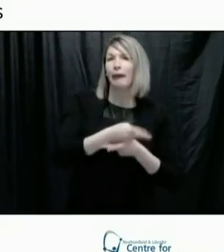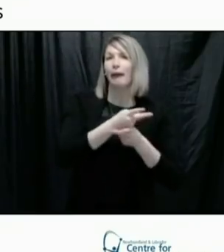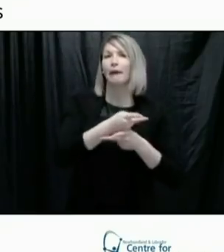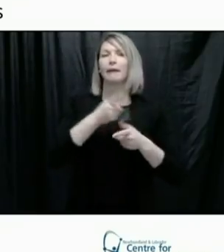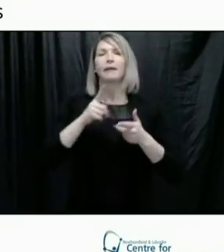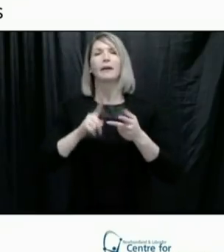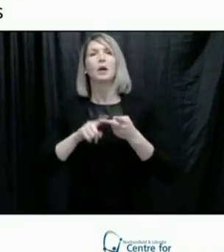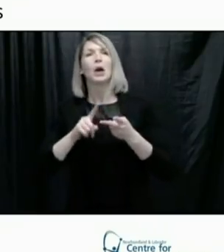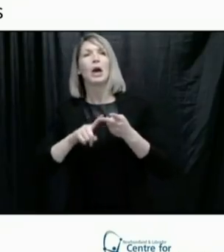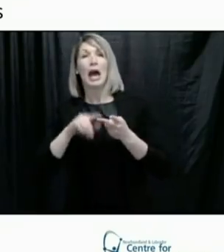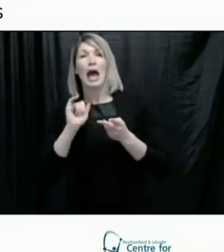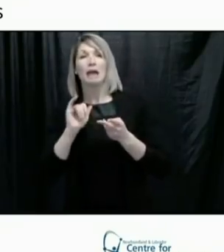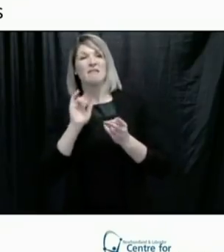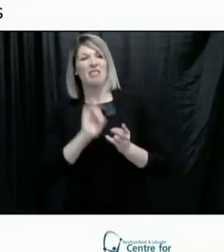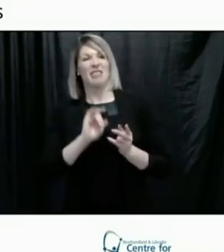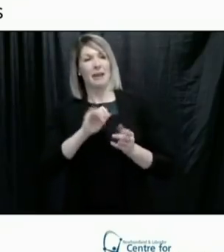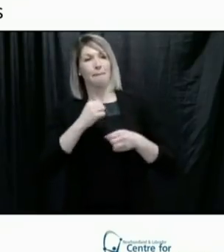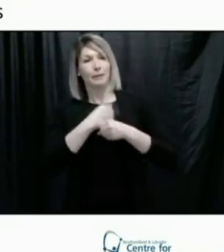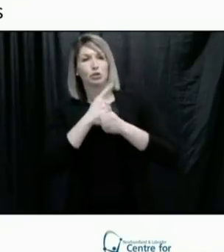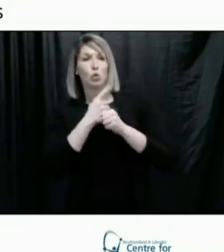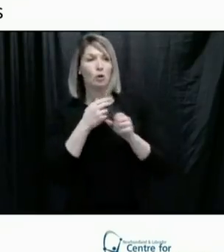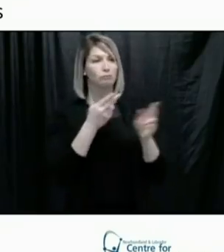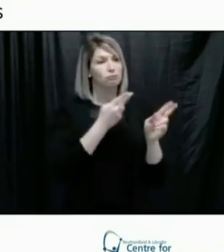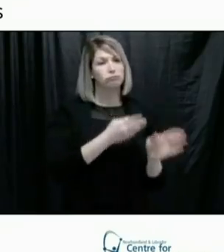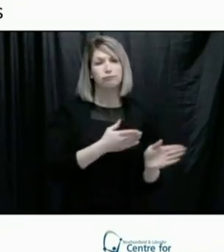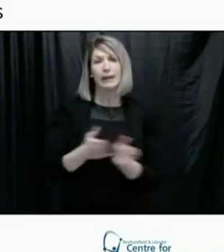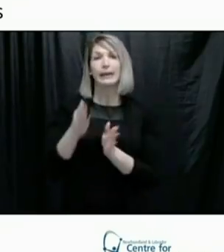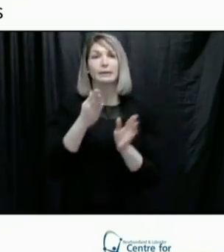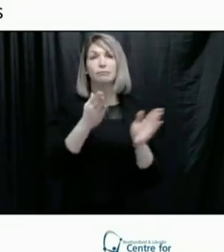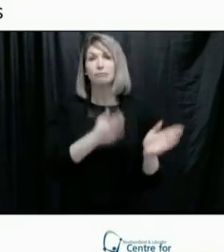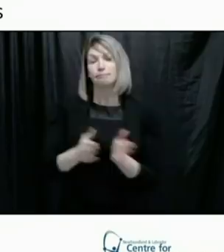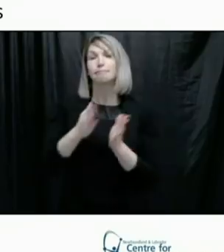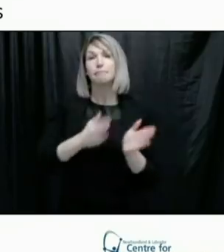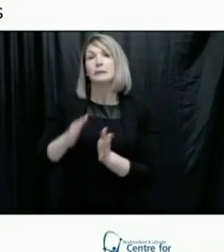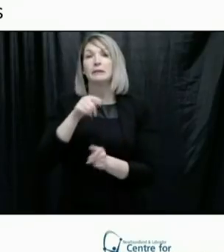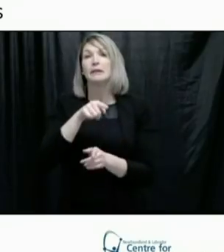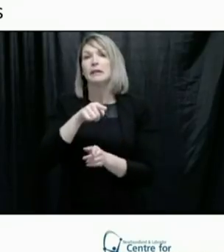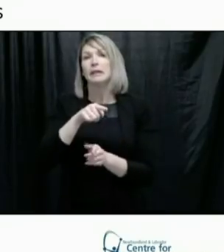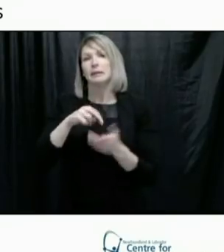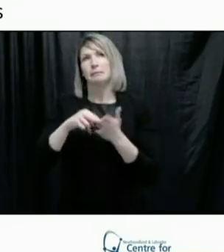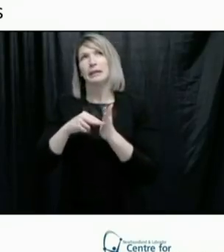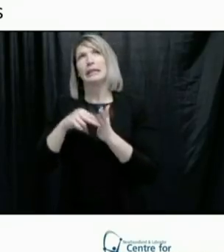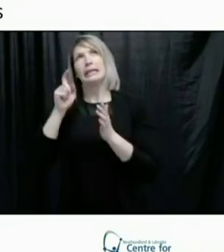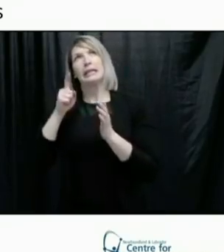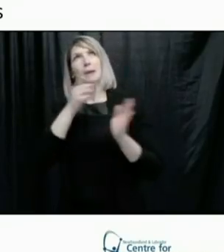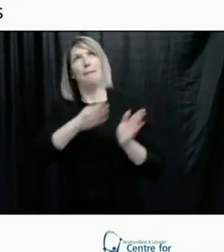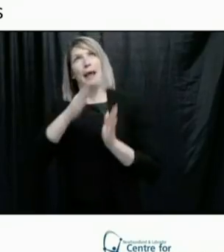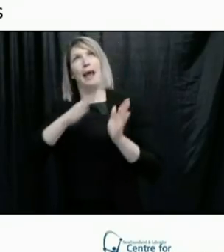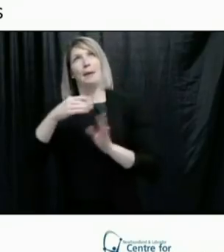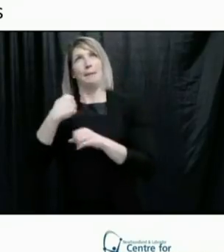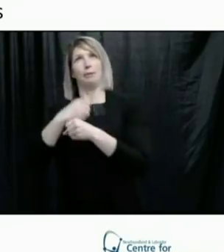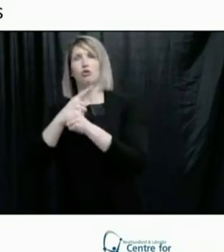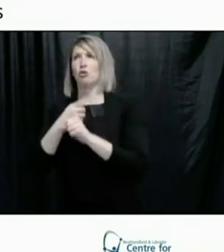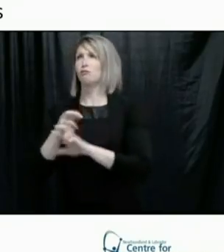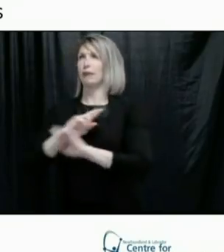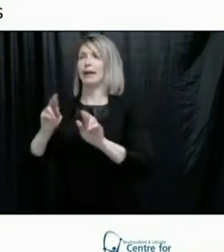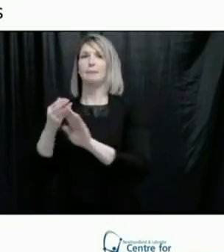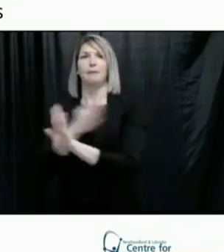TERMS OF HEALTHCARE AND IT'S